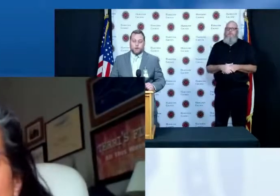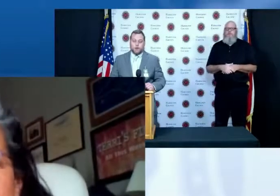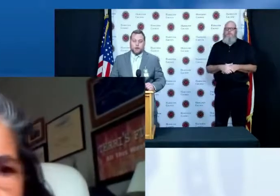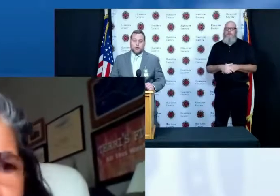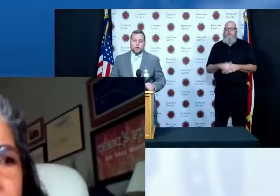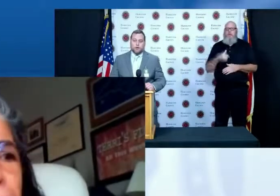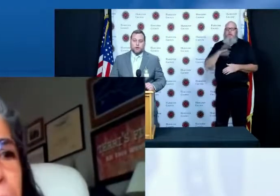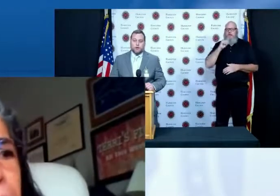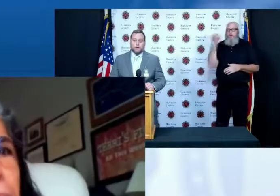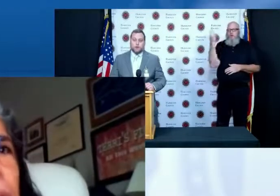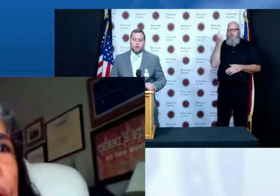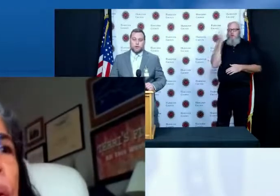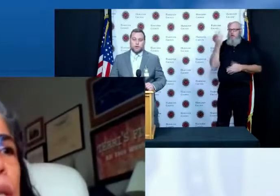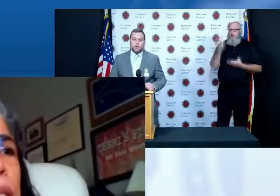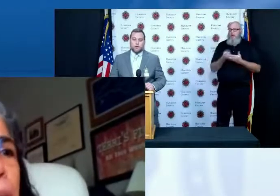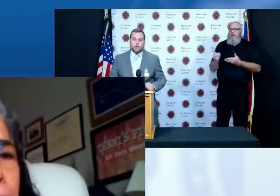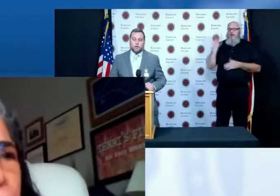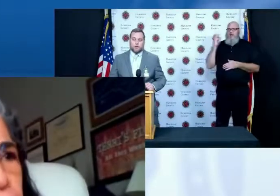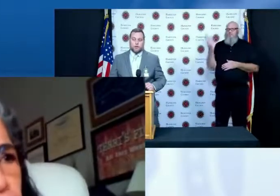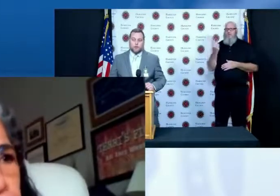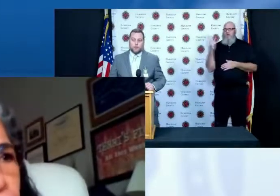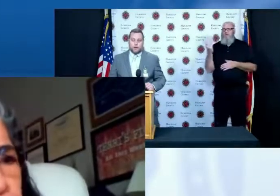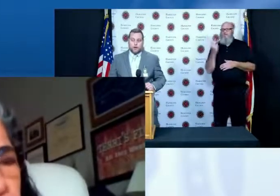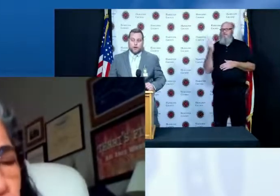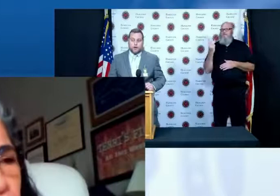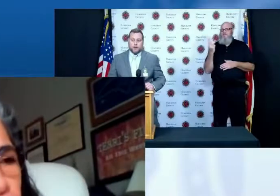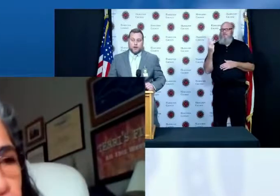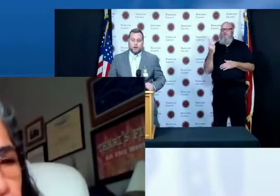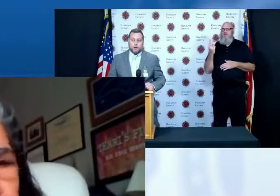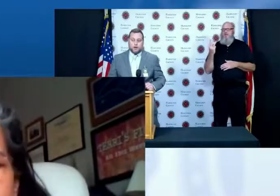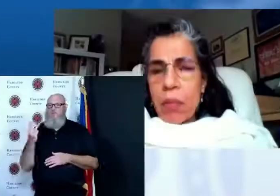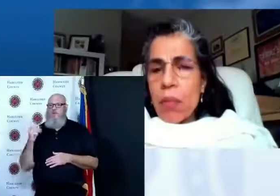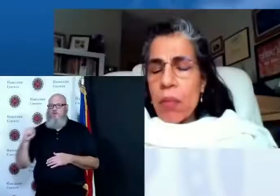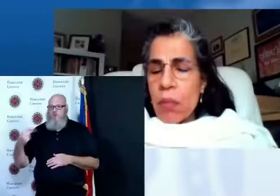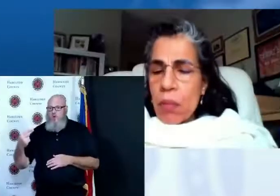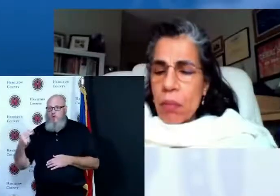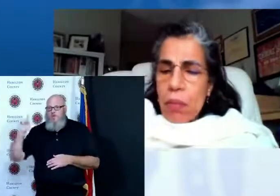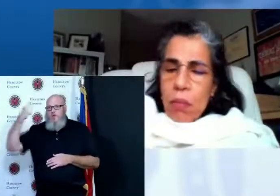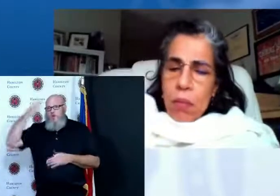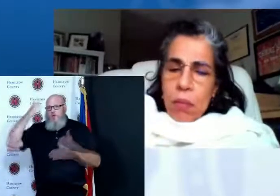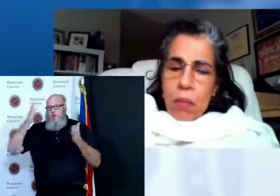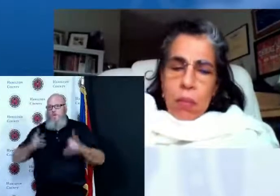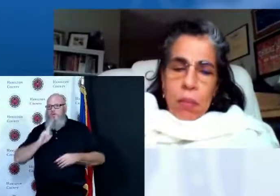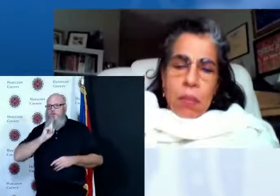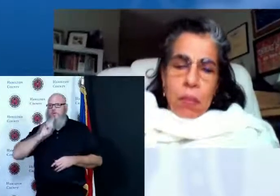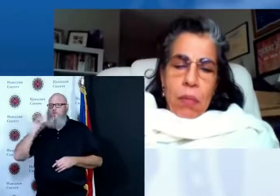concerned about that then or did that come as a surprise as well so I did reference that a few of